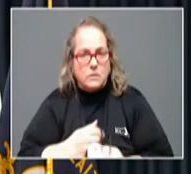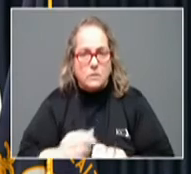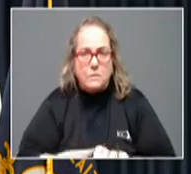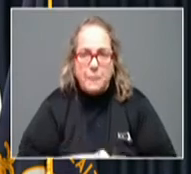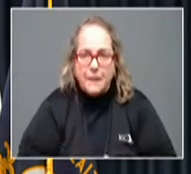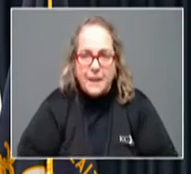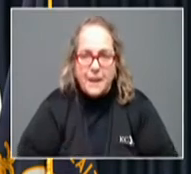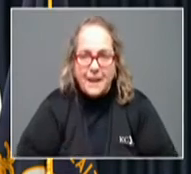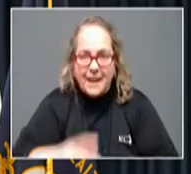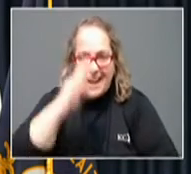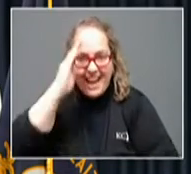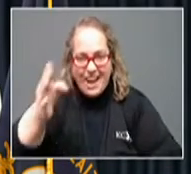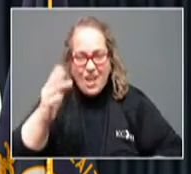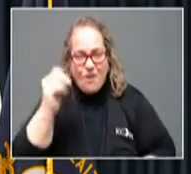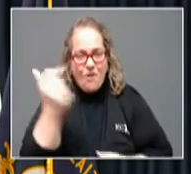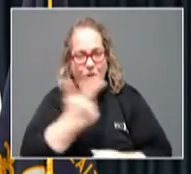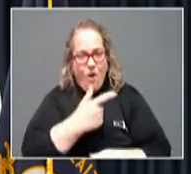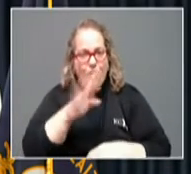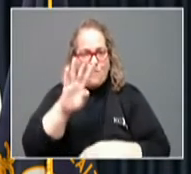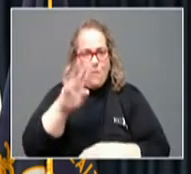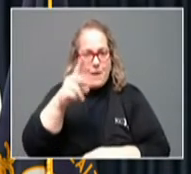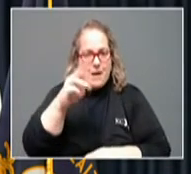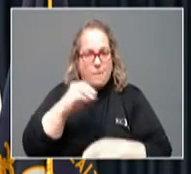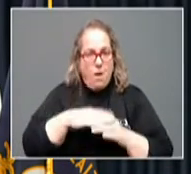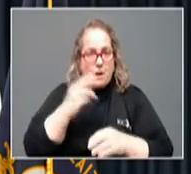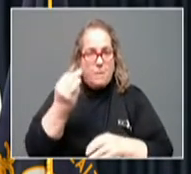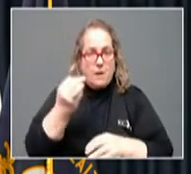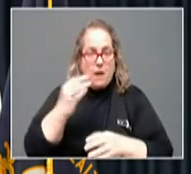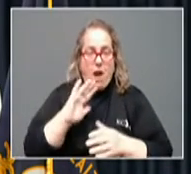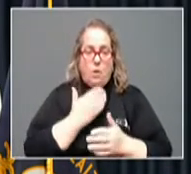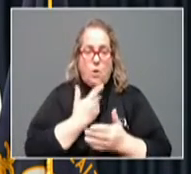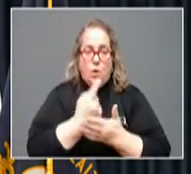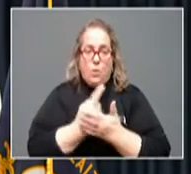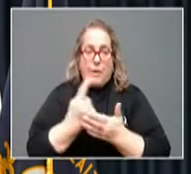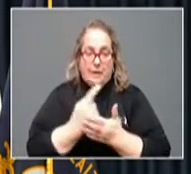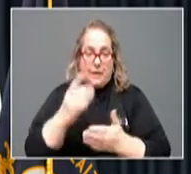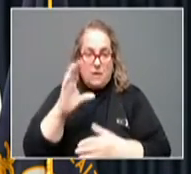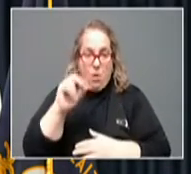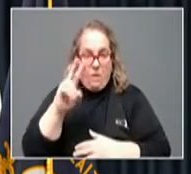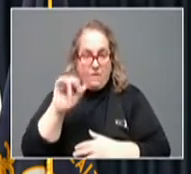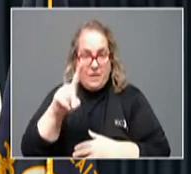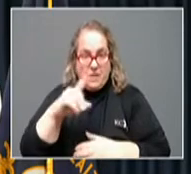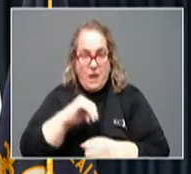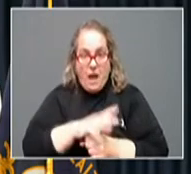weekly covid update and then we'll have a few other pieces of news. Top line is